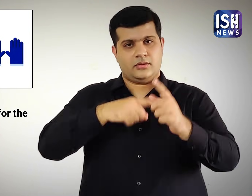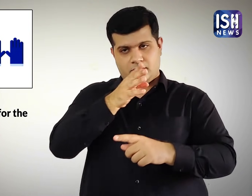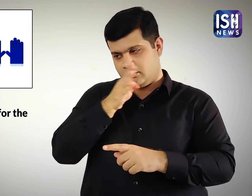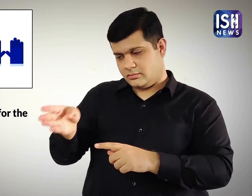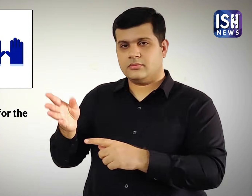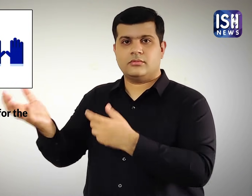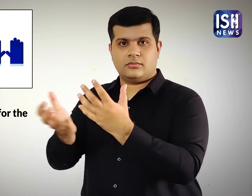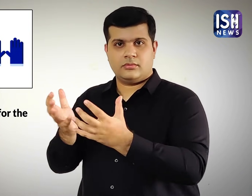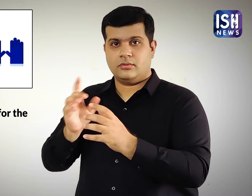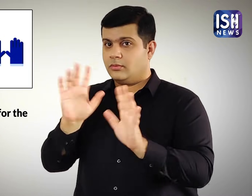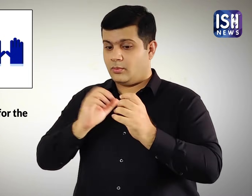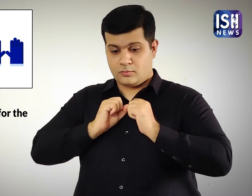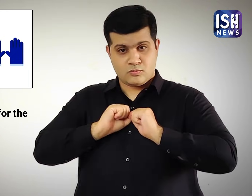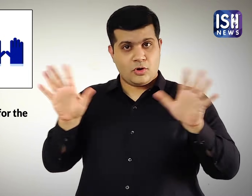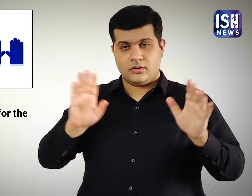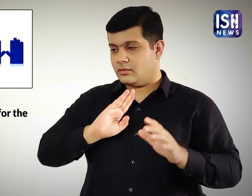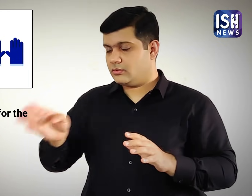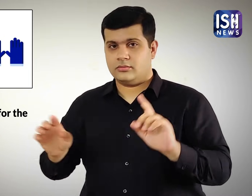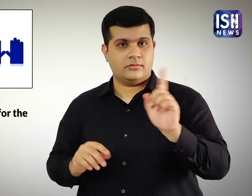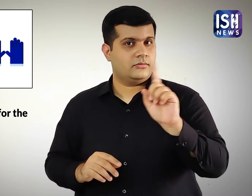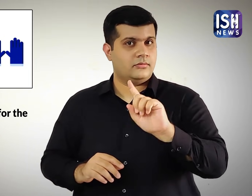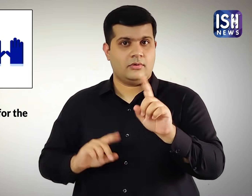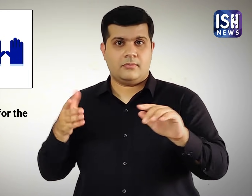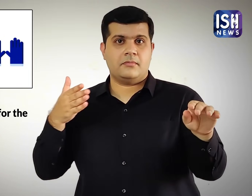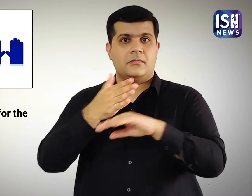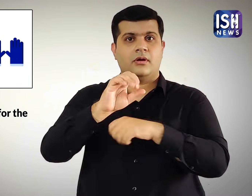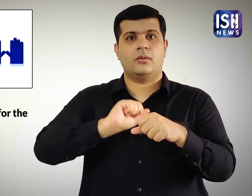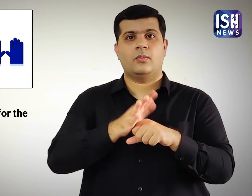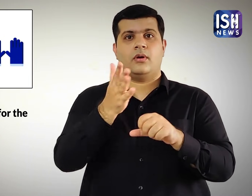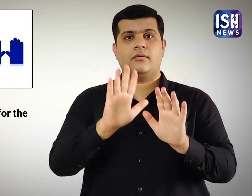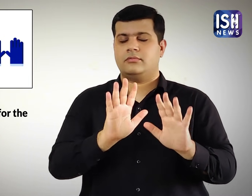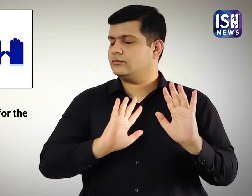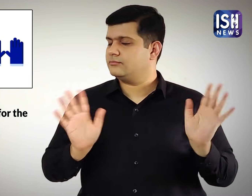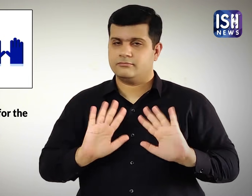They must never touch these items without a PPE suit otherwise they are exposed to the virus.